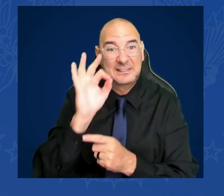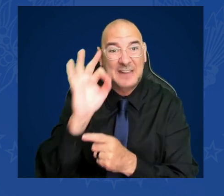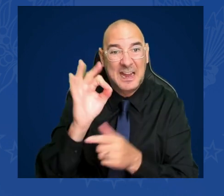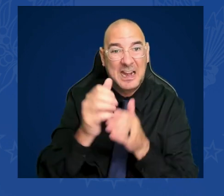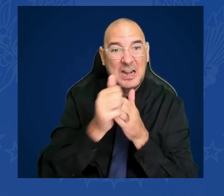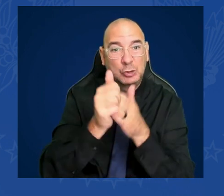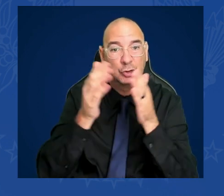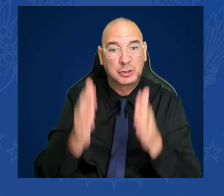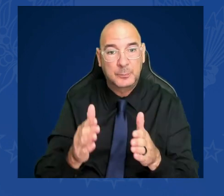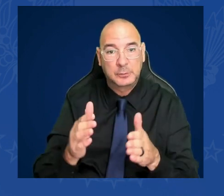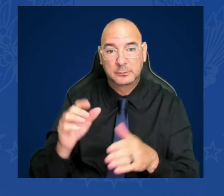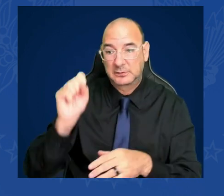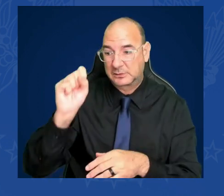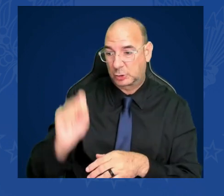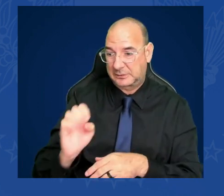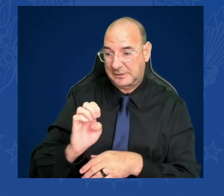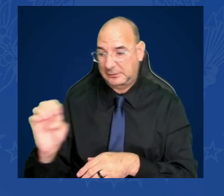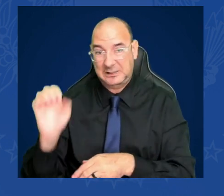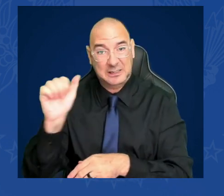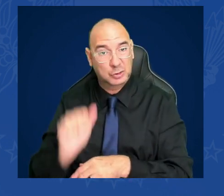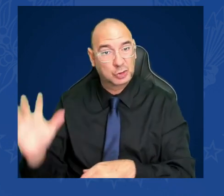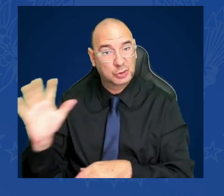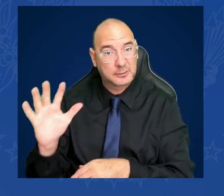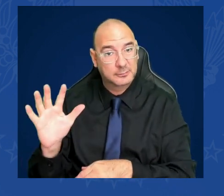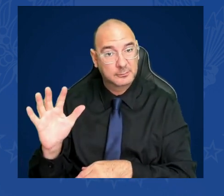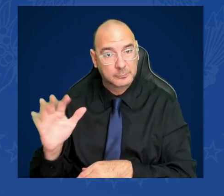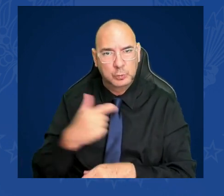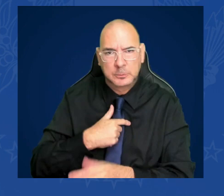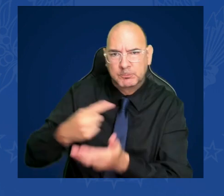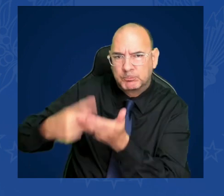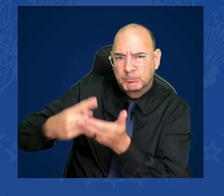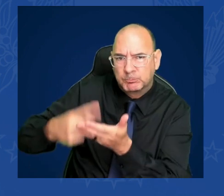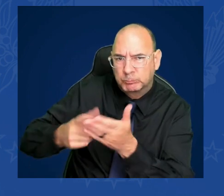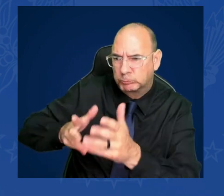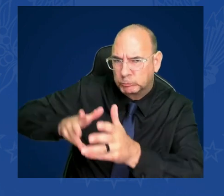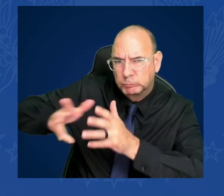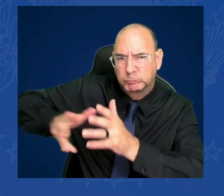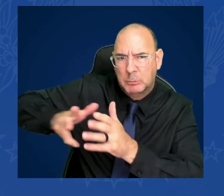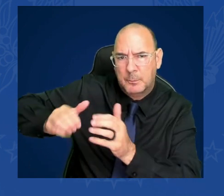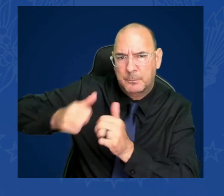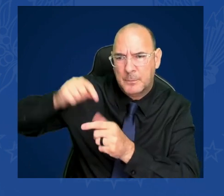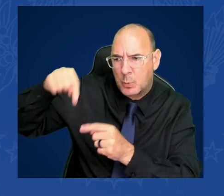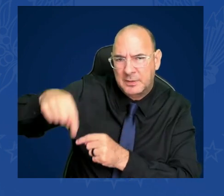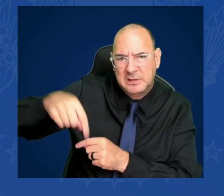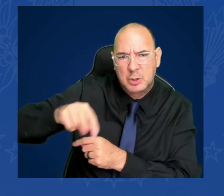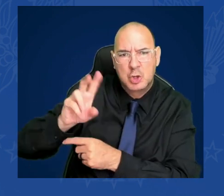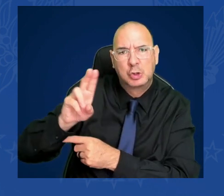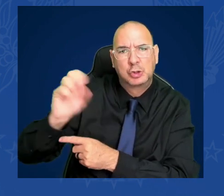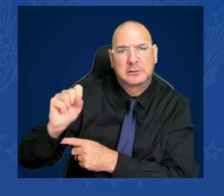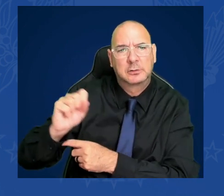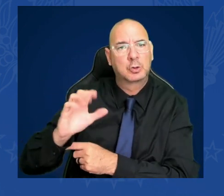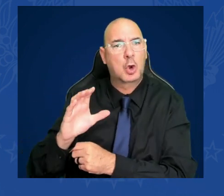I spoke with them about the United States Coast Guard -- about you -- with pride.